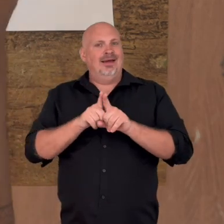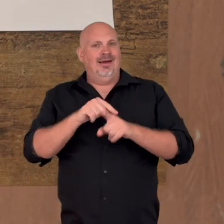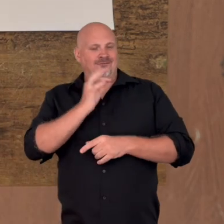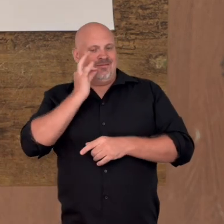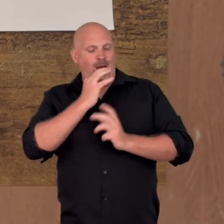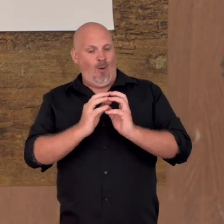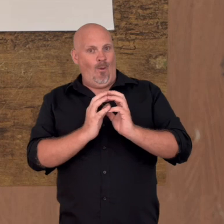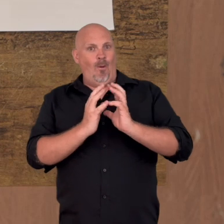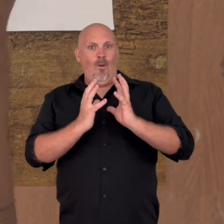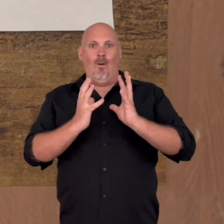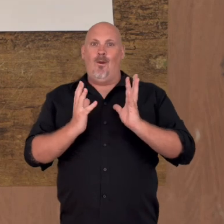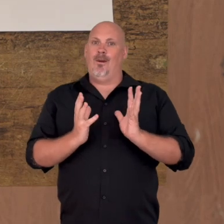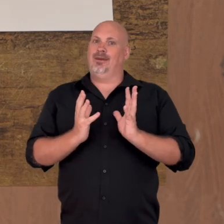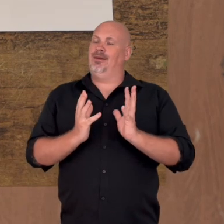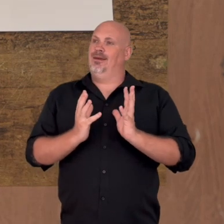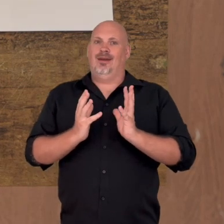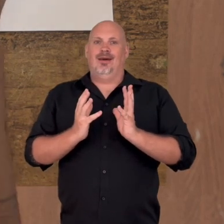you know and I wish your life is like a lotus flower